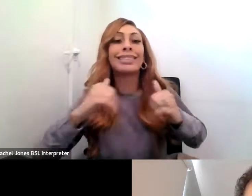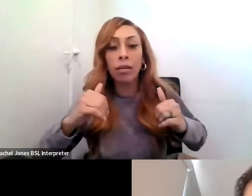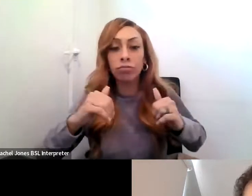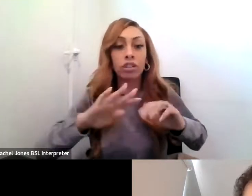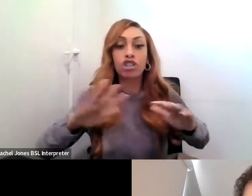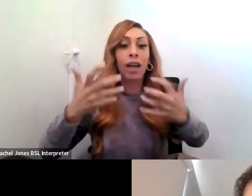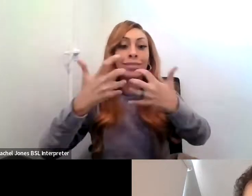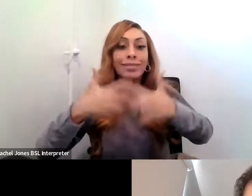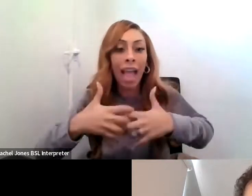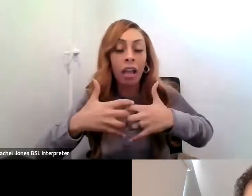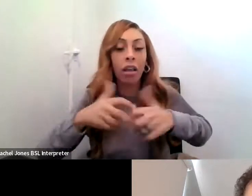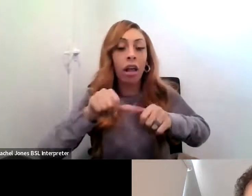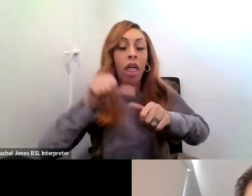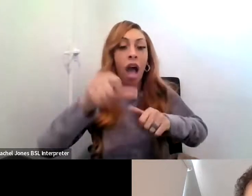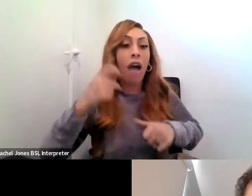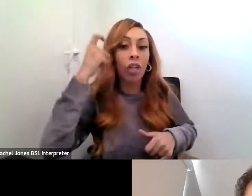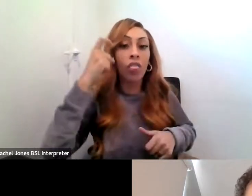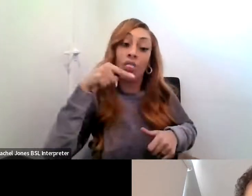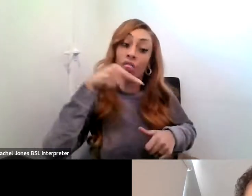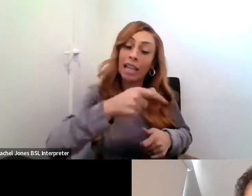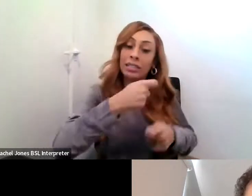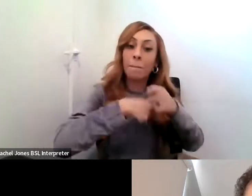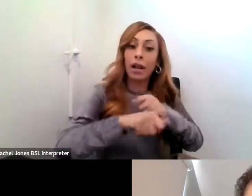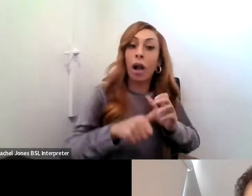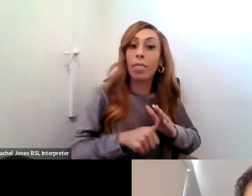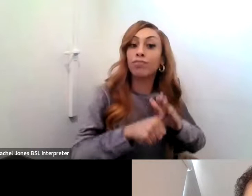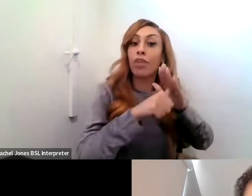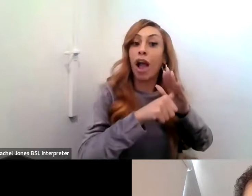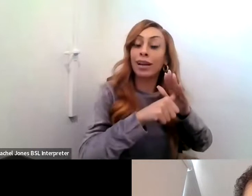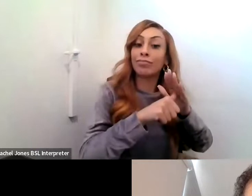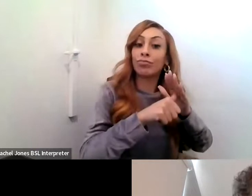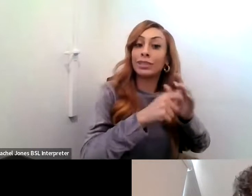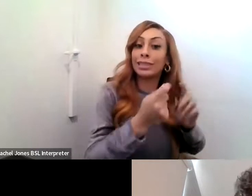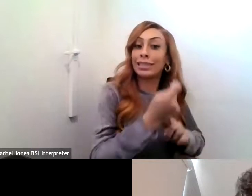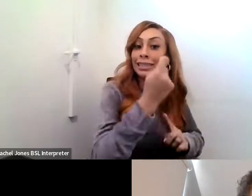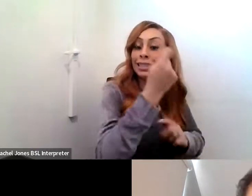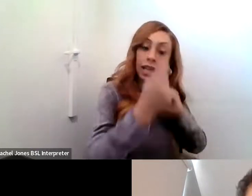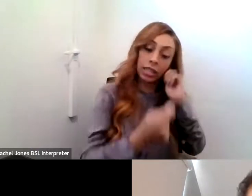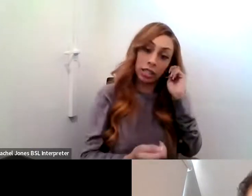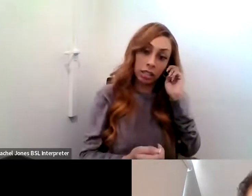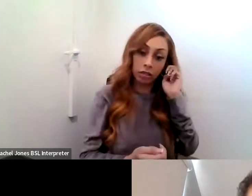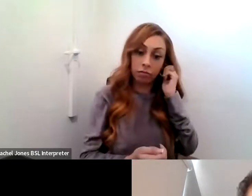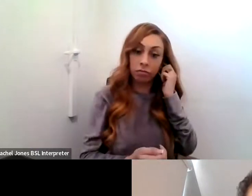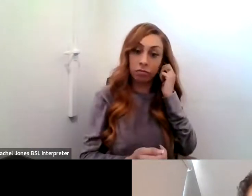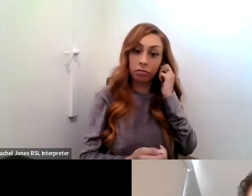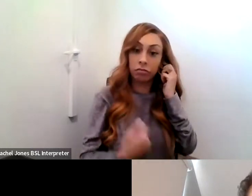and instead becomes the primary measure of success. A couple of years ago, I interviewed the very brilliant